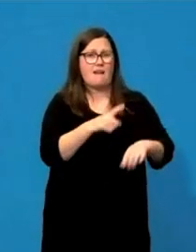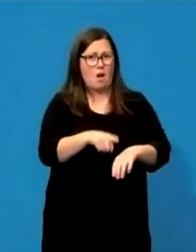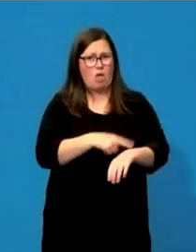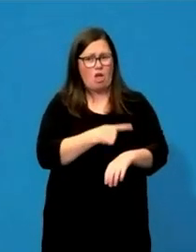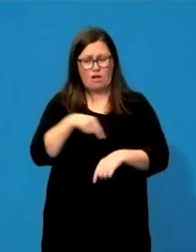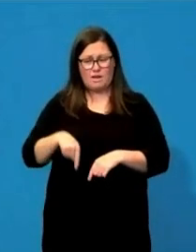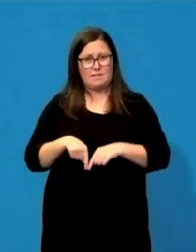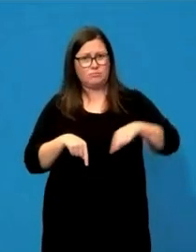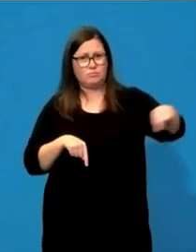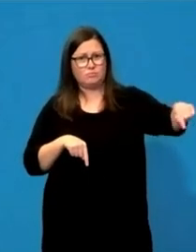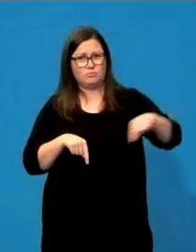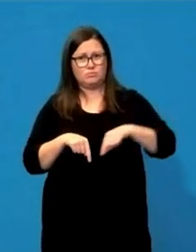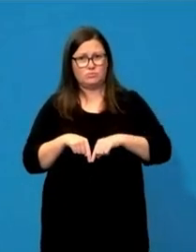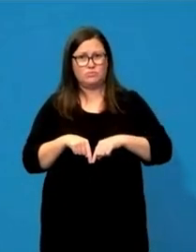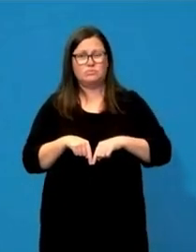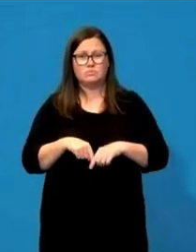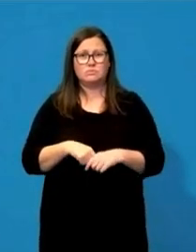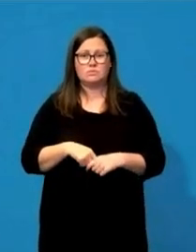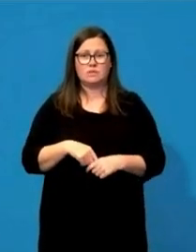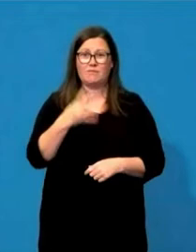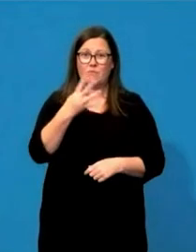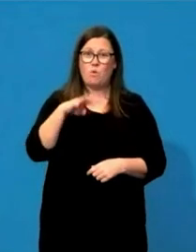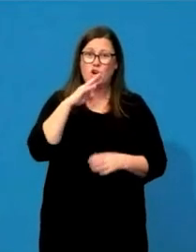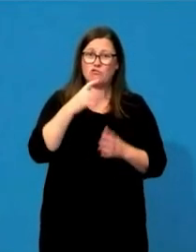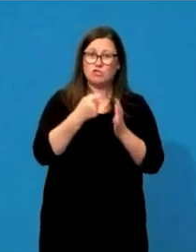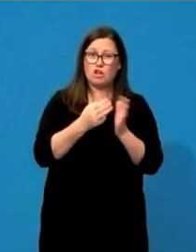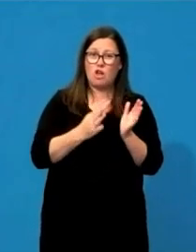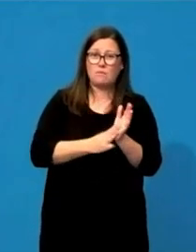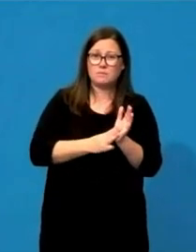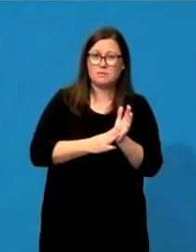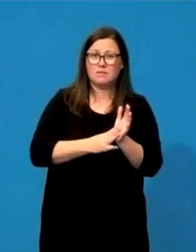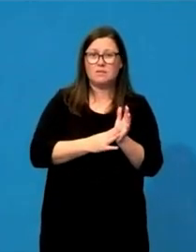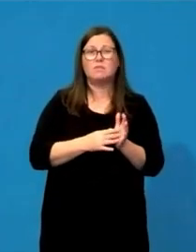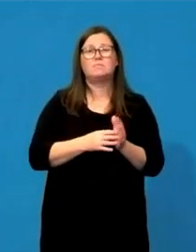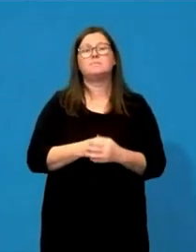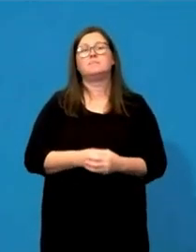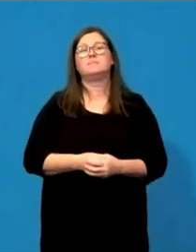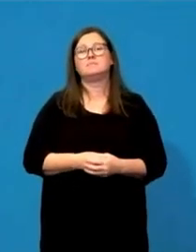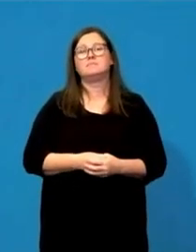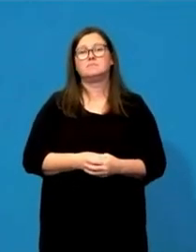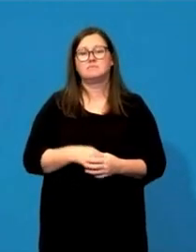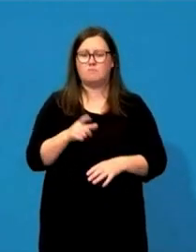Kilometres? Yeah. MS TARRAGO: So, four hours. A long time, hey. Yeah. MS TARRAGO: Yeah.